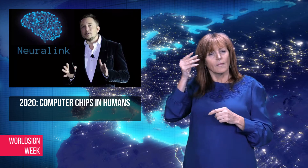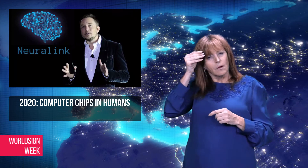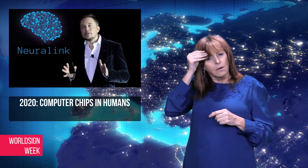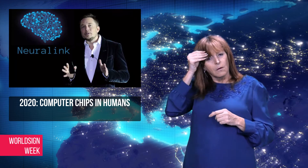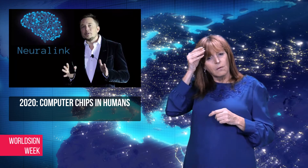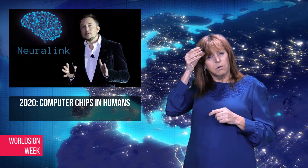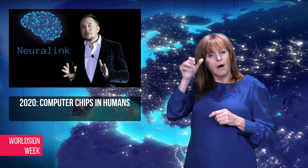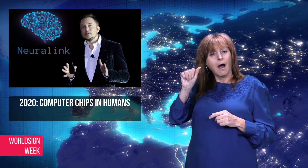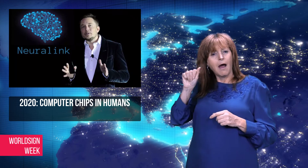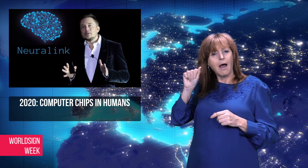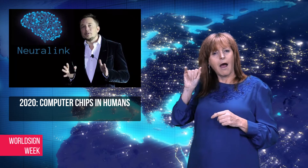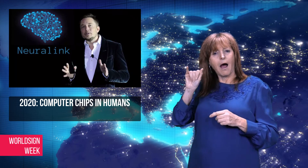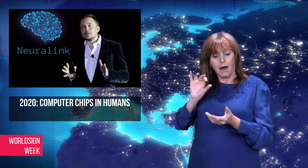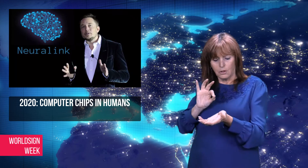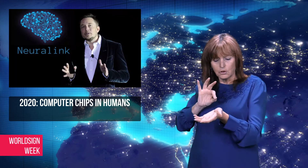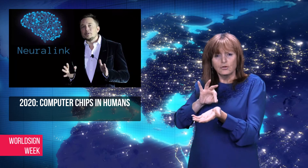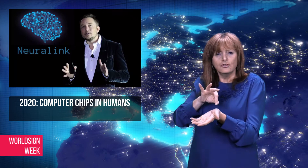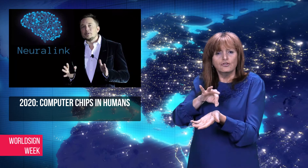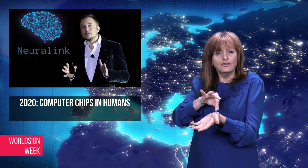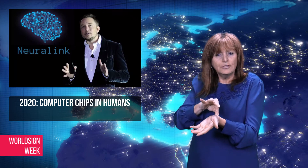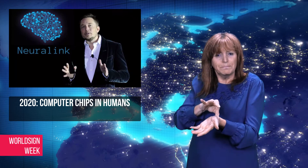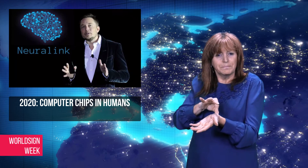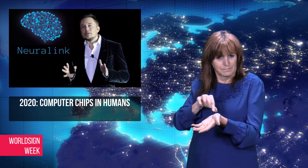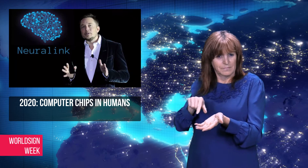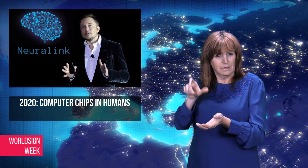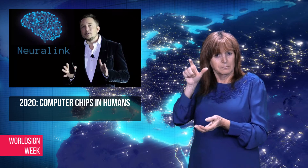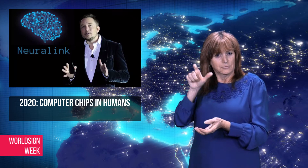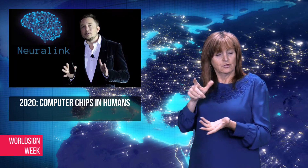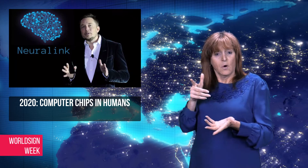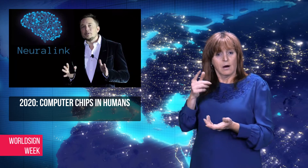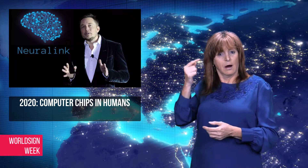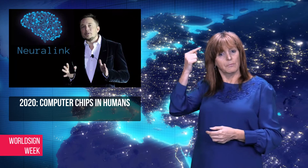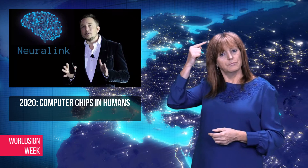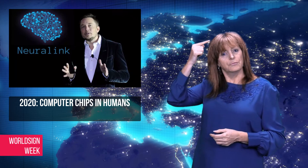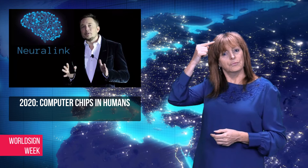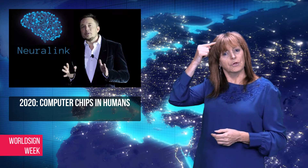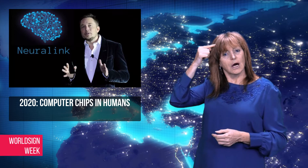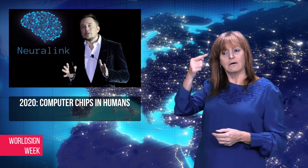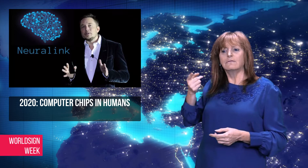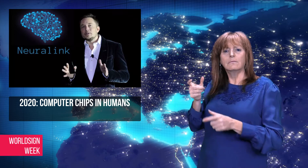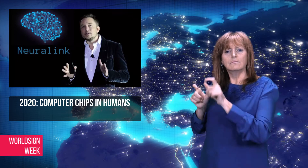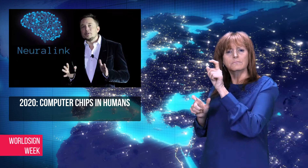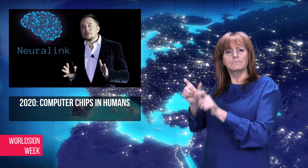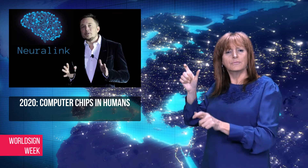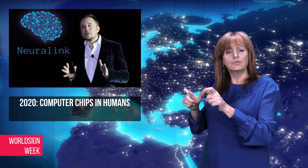(AI) chips to embed in the human brain for patients